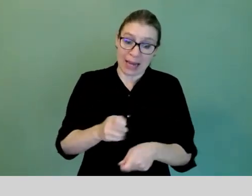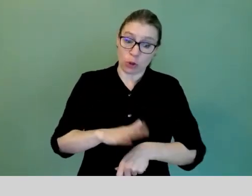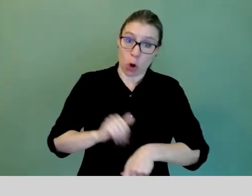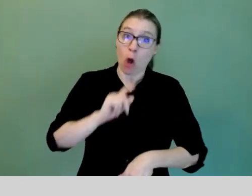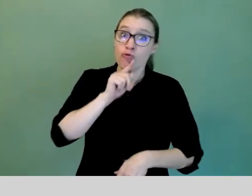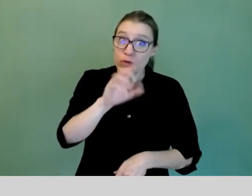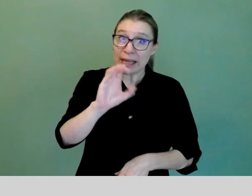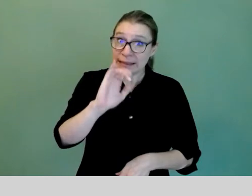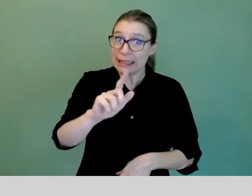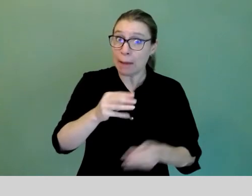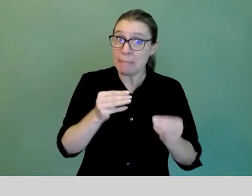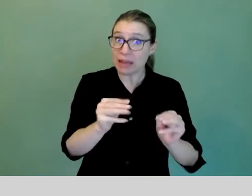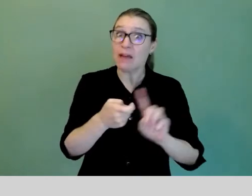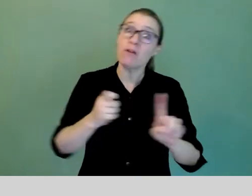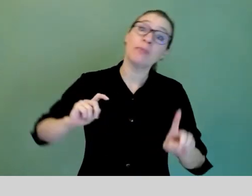in the original math module.